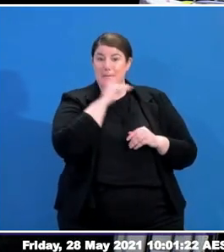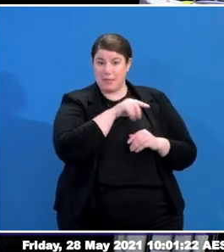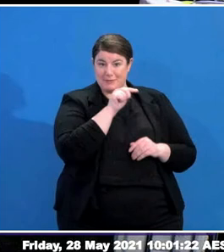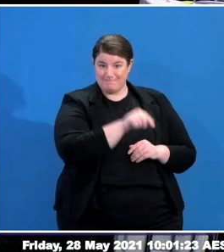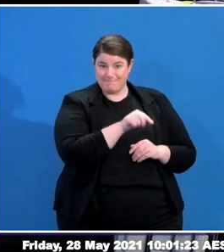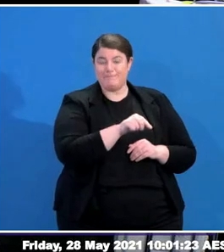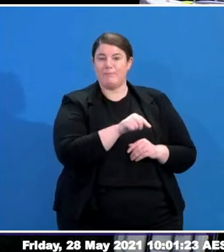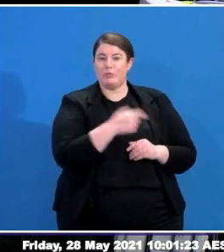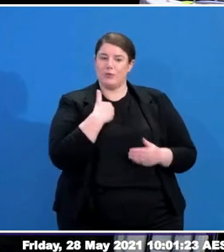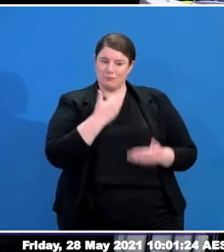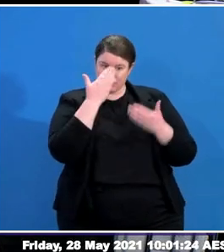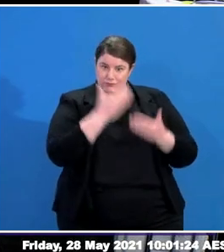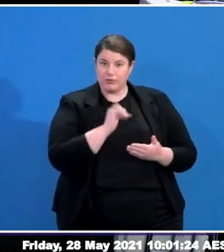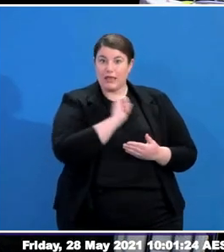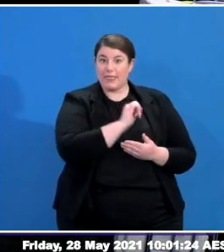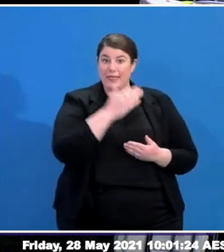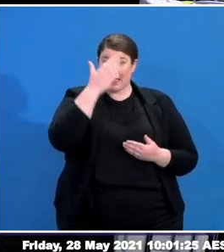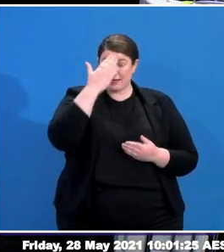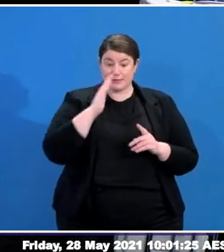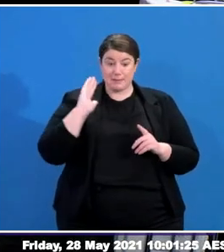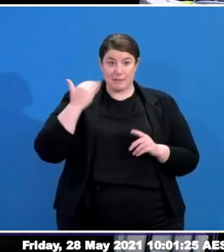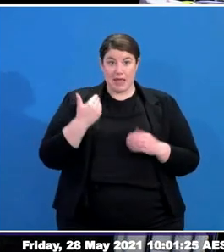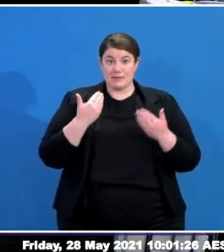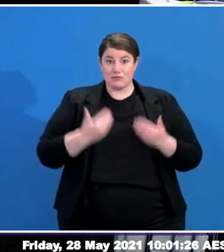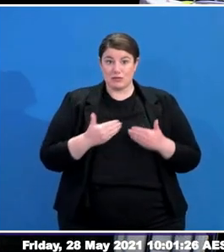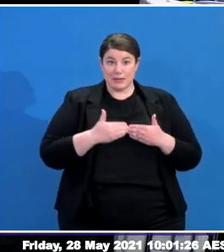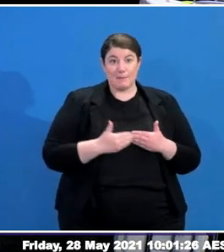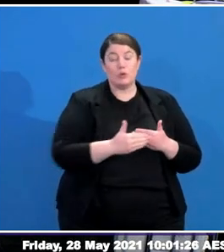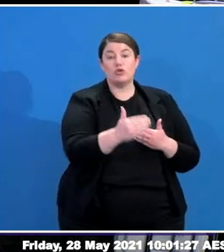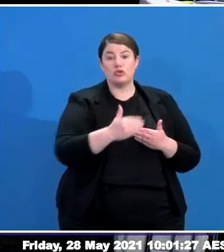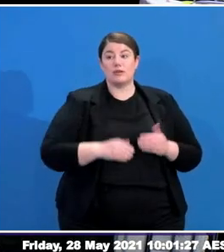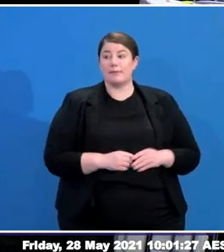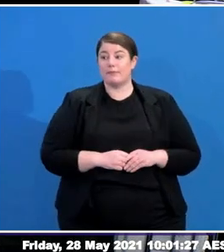We pay our respects to their Elders past, present and emerging and pay our